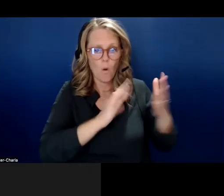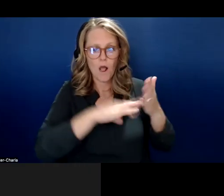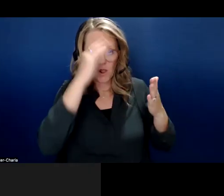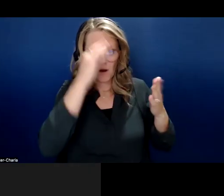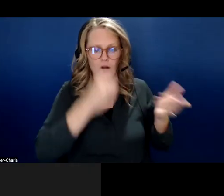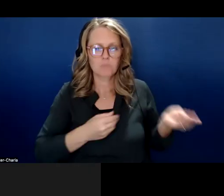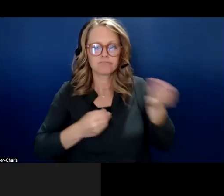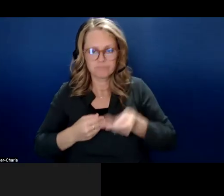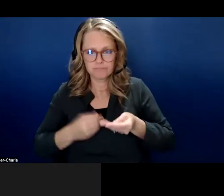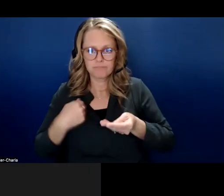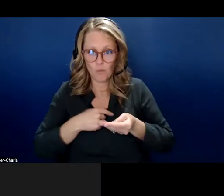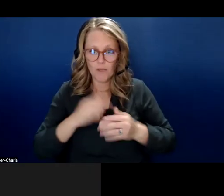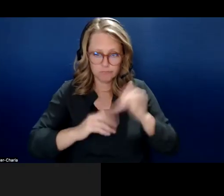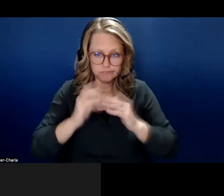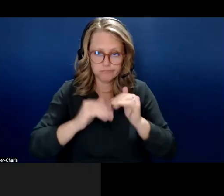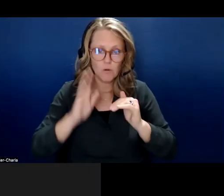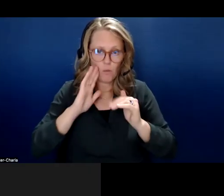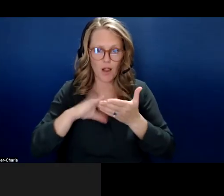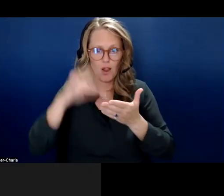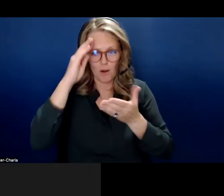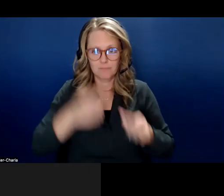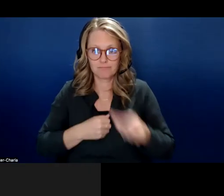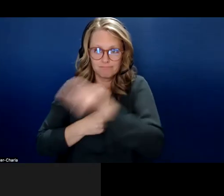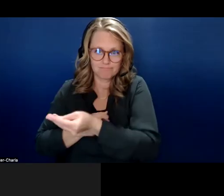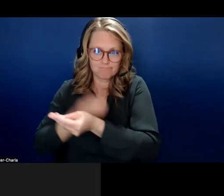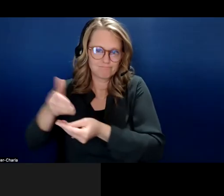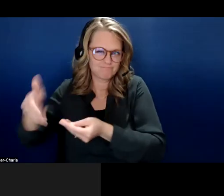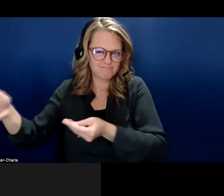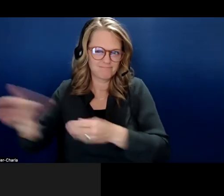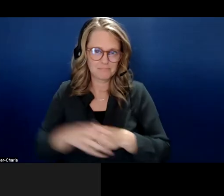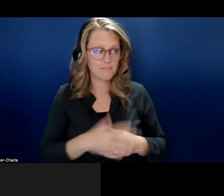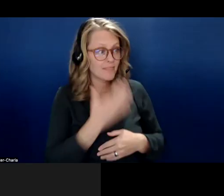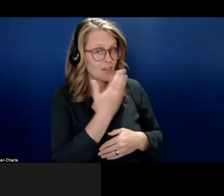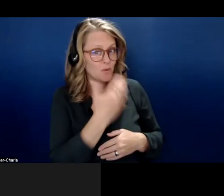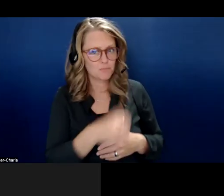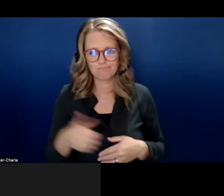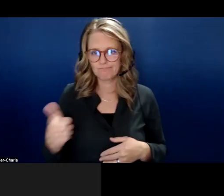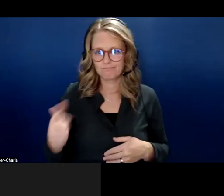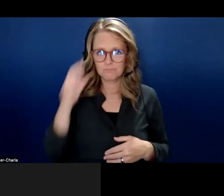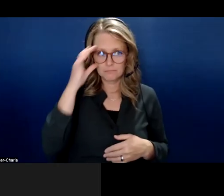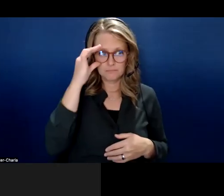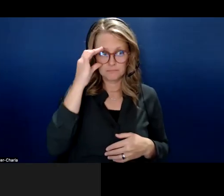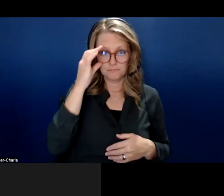Cool, thank you so much. No problem. We did have a question about the property owner meeting,